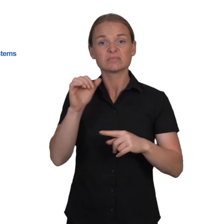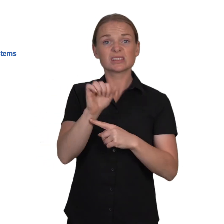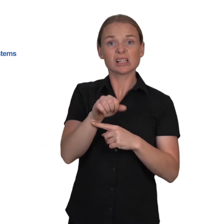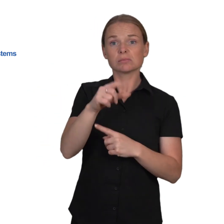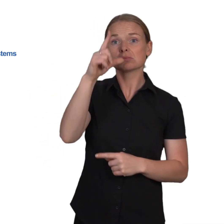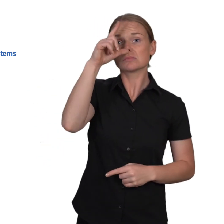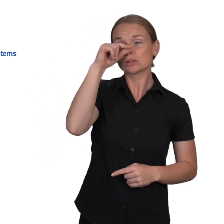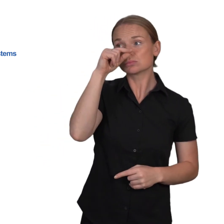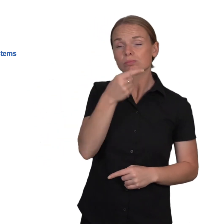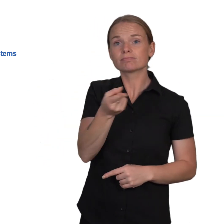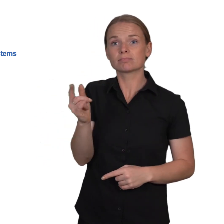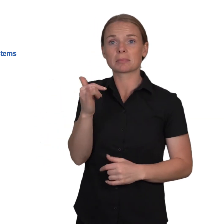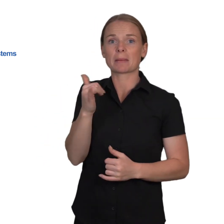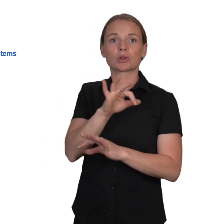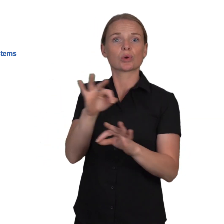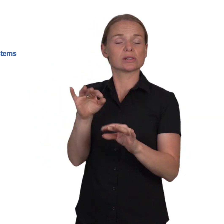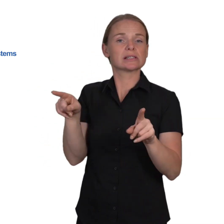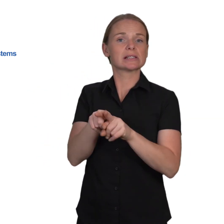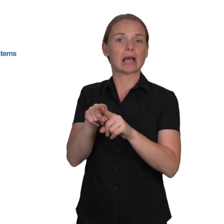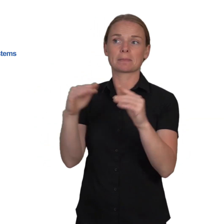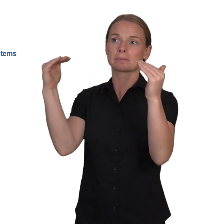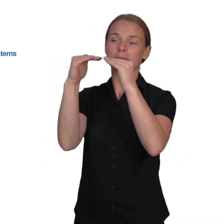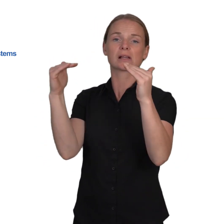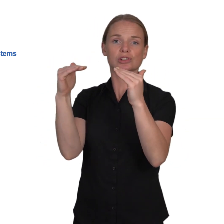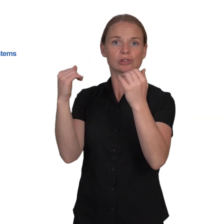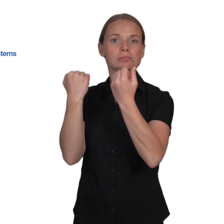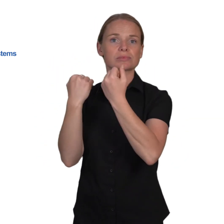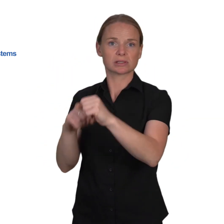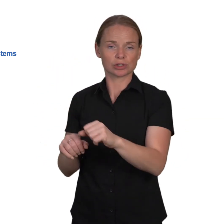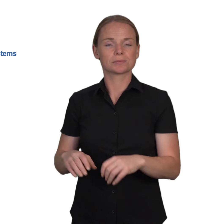It is possible that Pfizer might not be as effective in people with immunocompromise as it is in the general population.